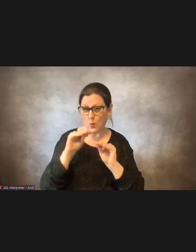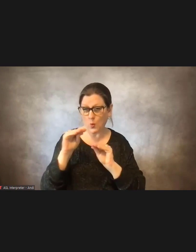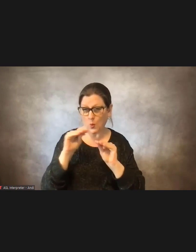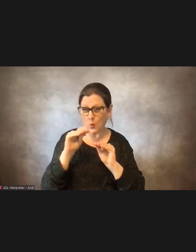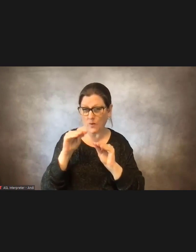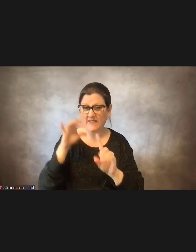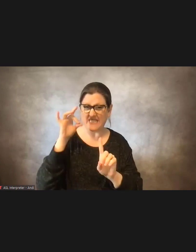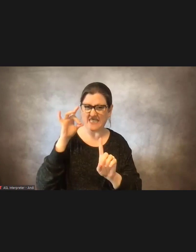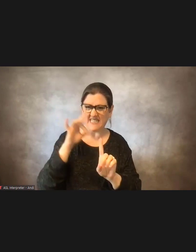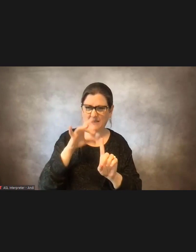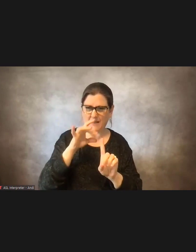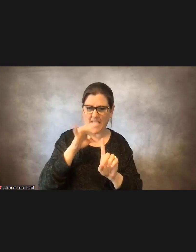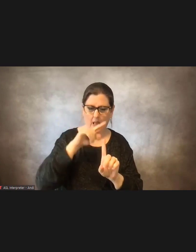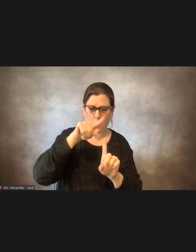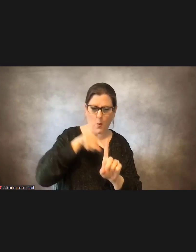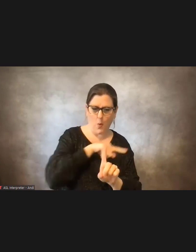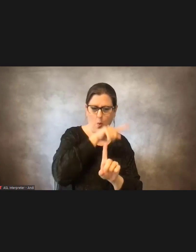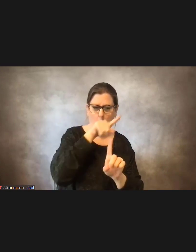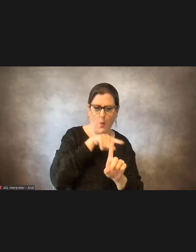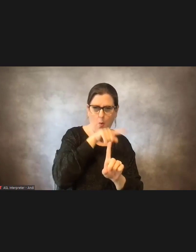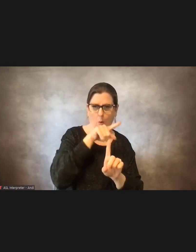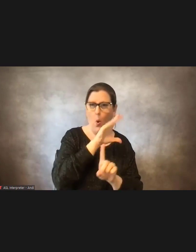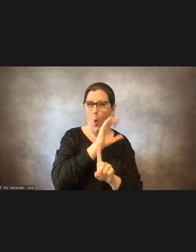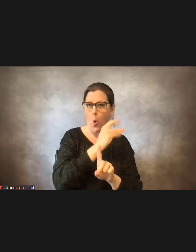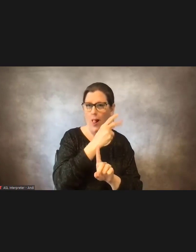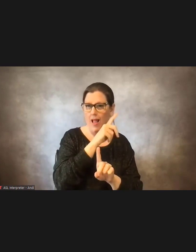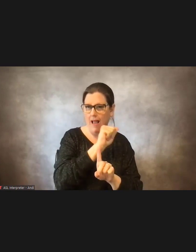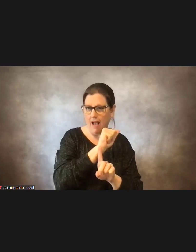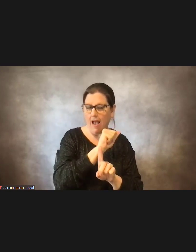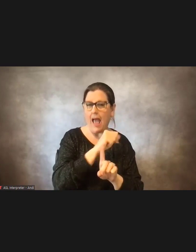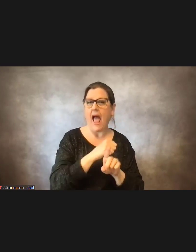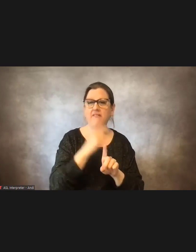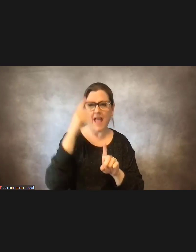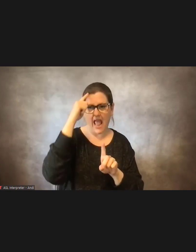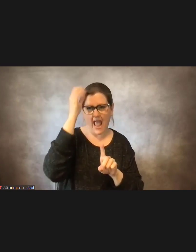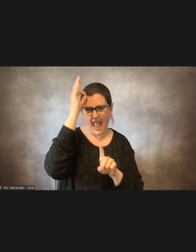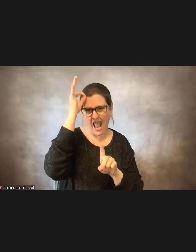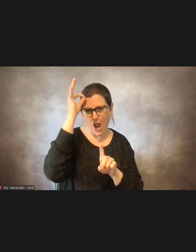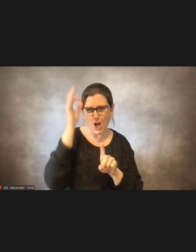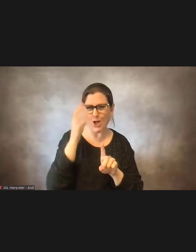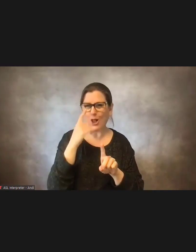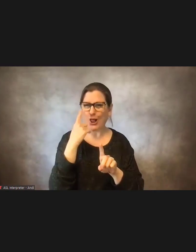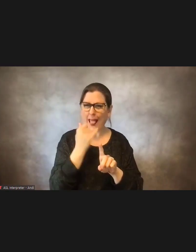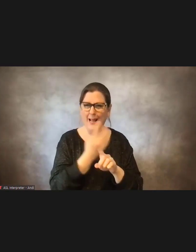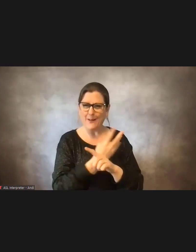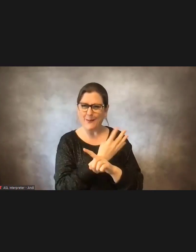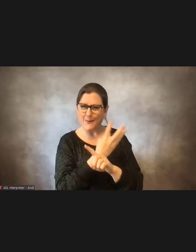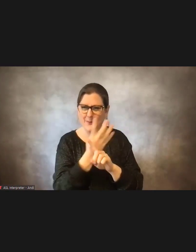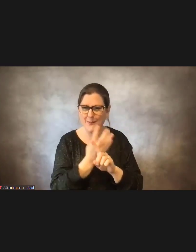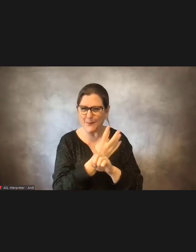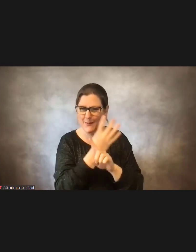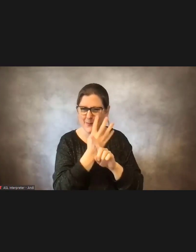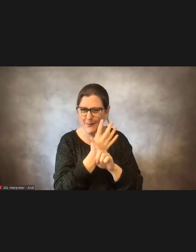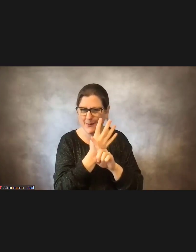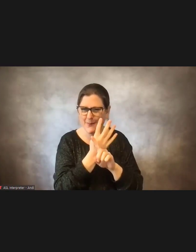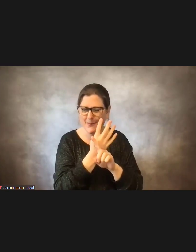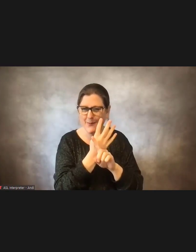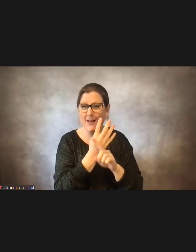that snail-shape portion of the ear that you see there called the cochlea. From the inner ear, the sound signal is carried along special